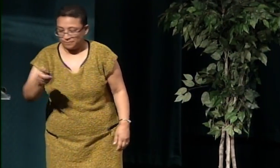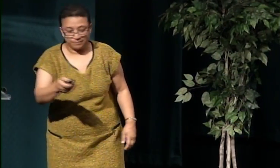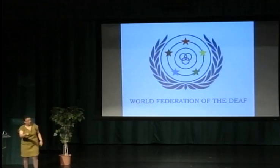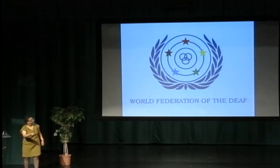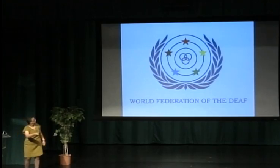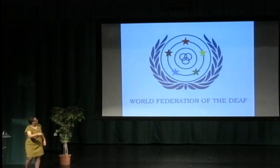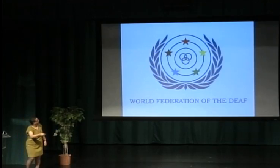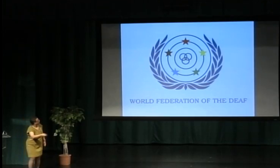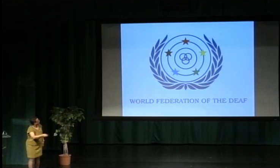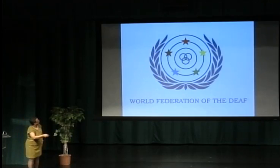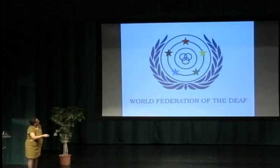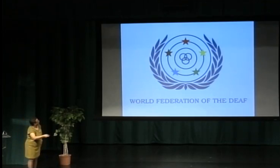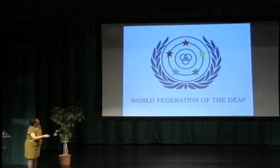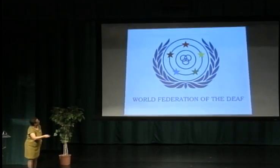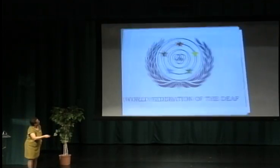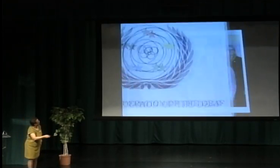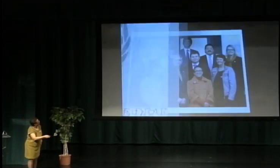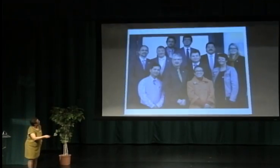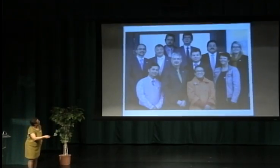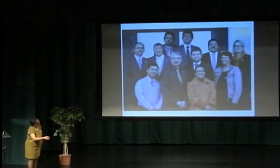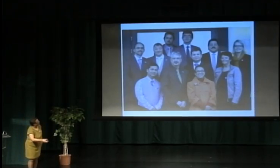Again, who is W.F.D.?